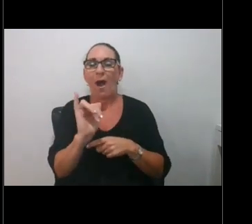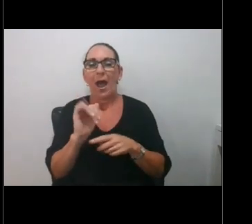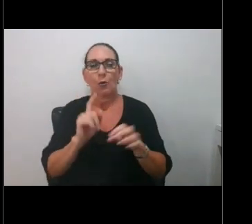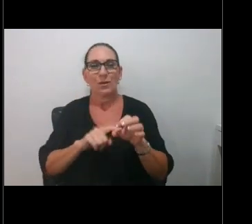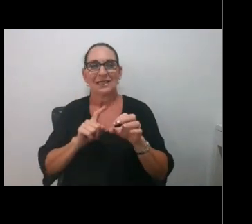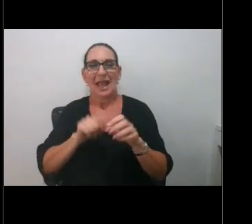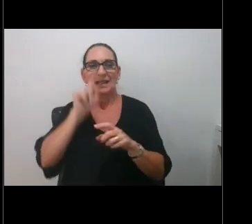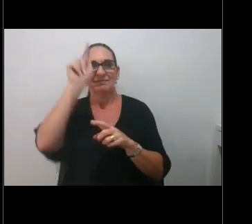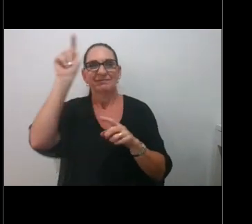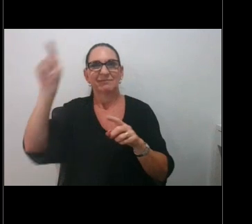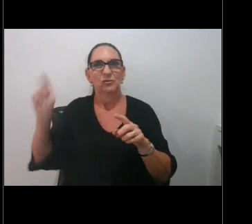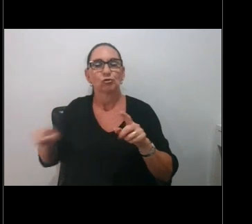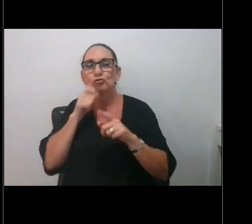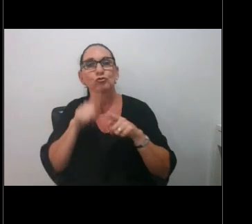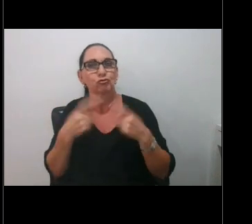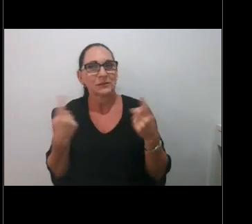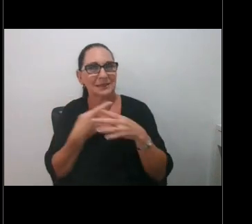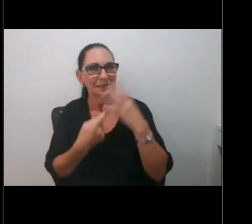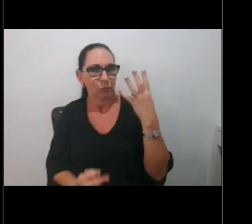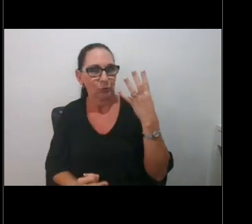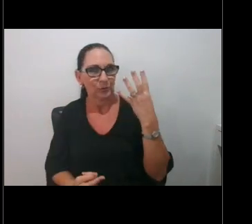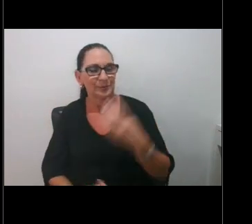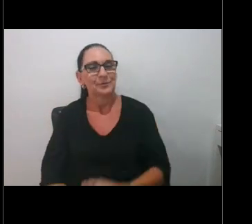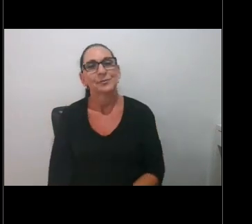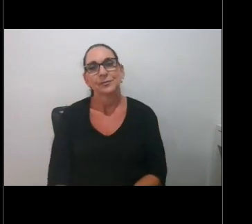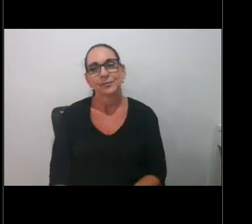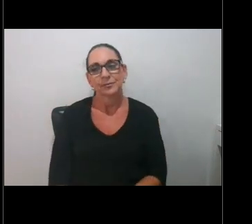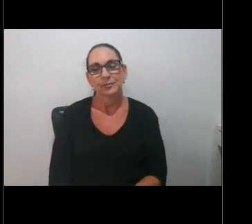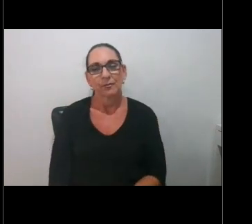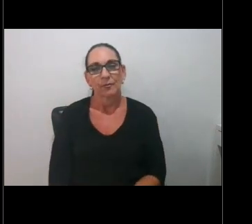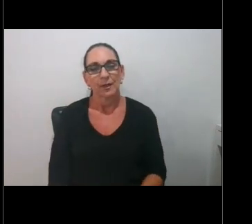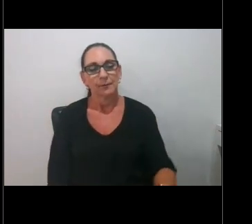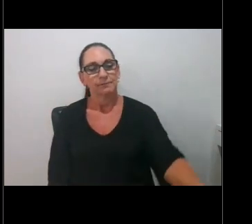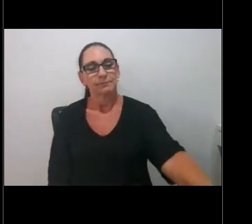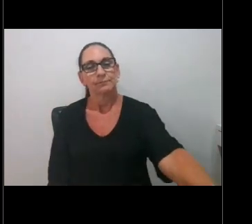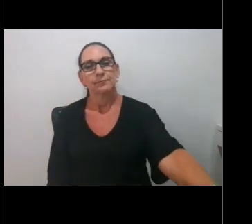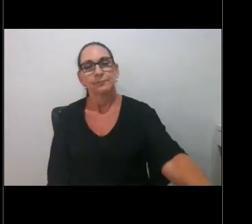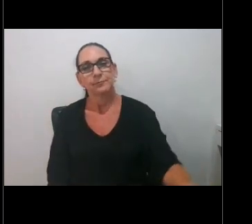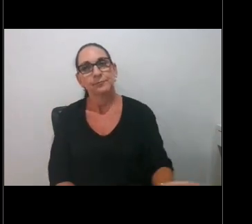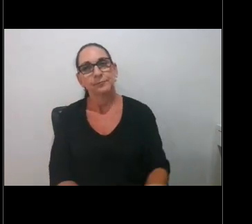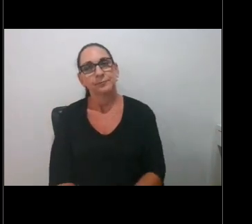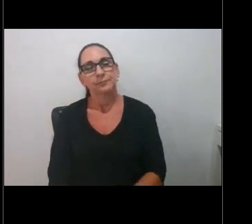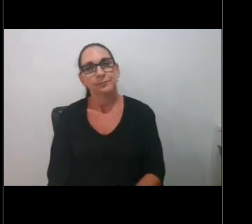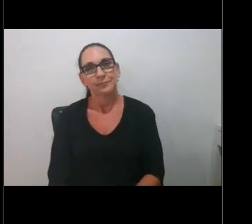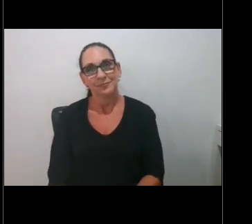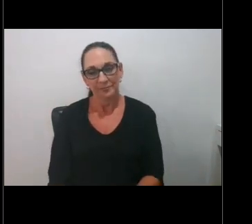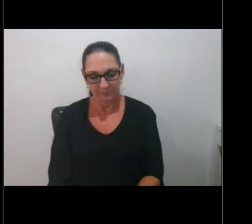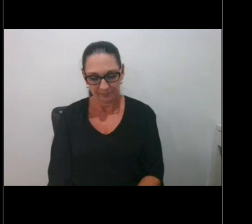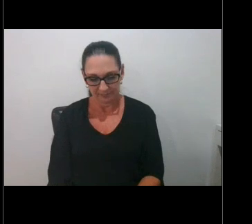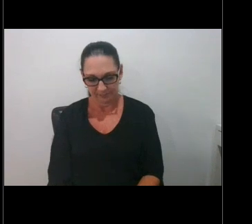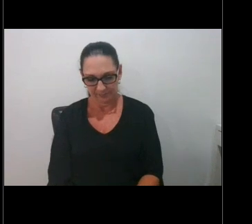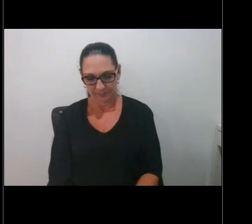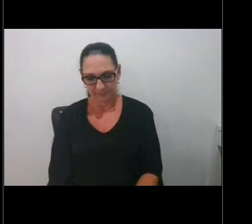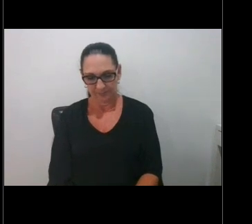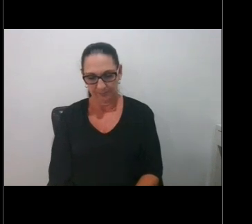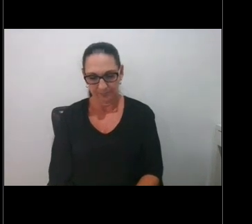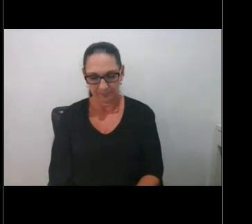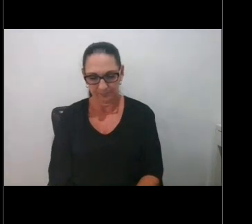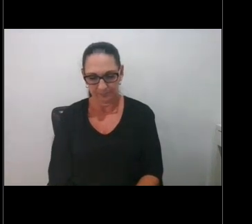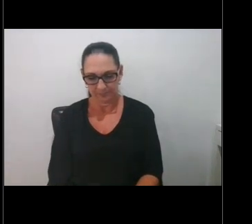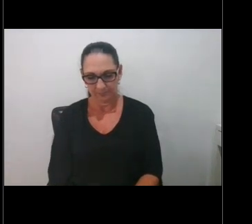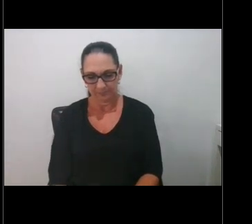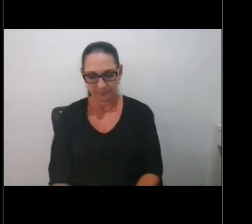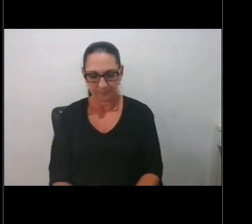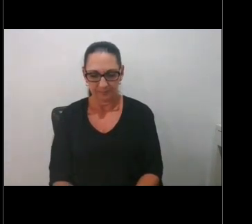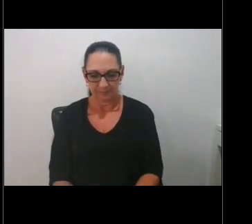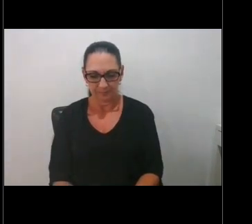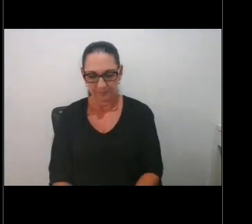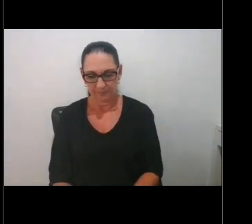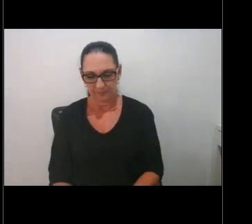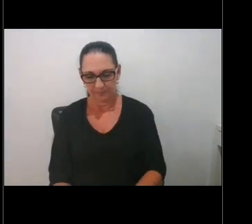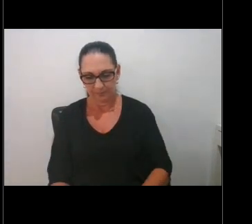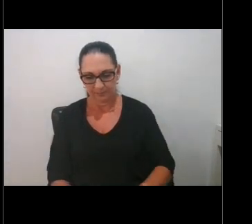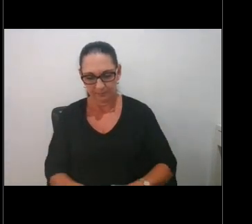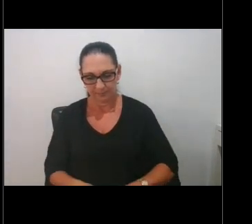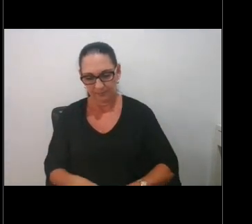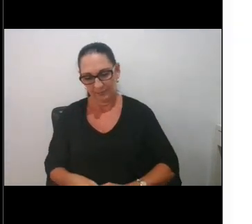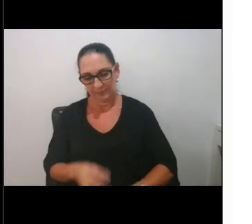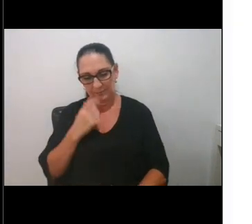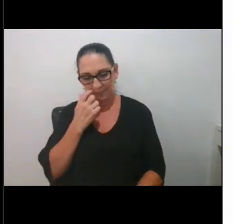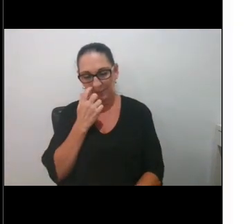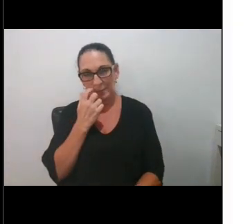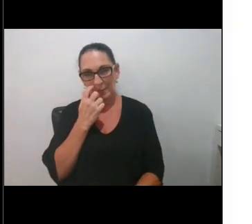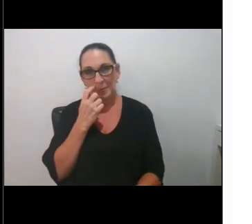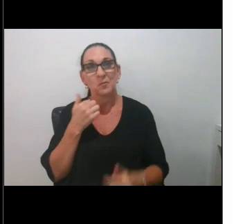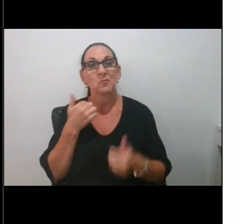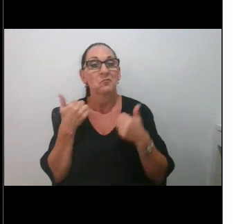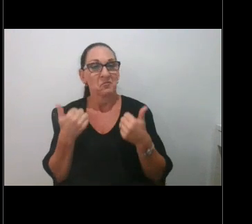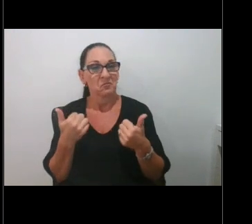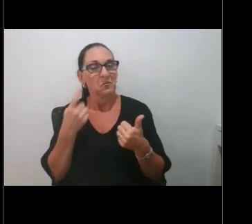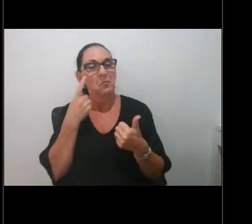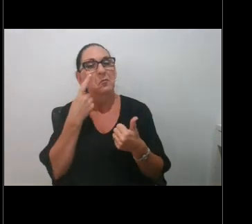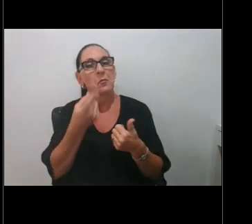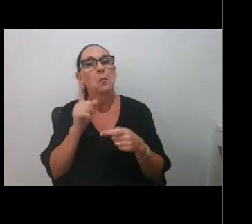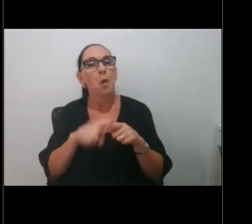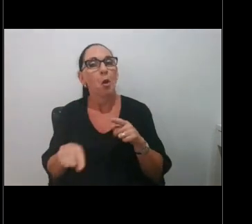one okay I'll close that one off now and share those results with you so what we